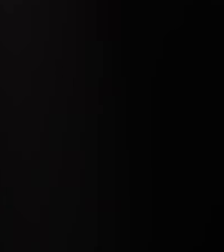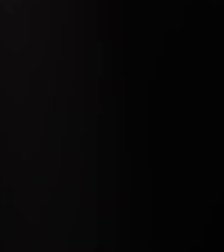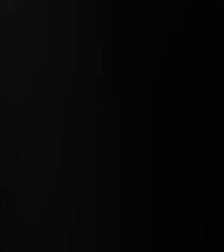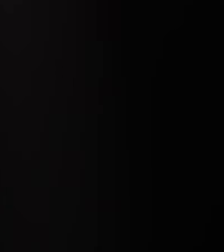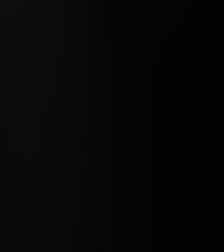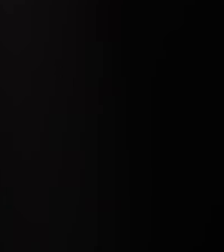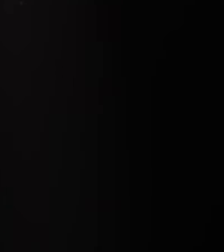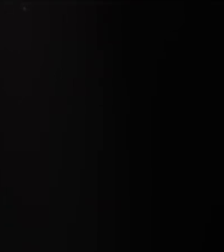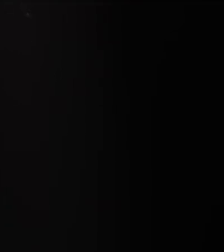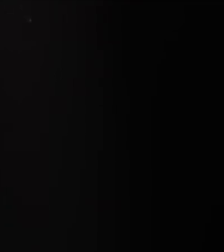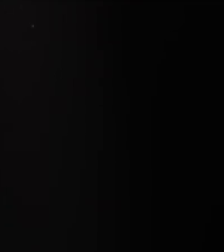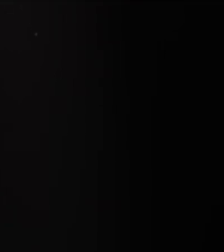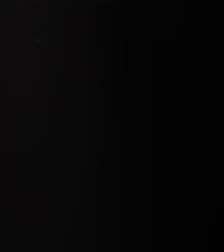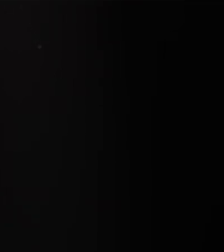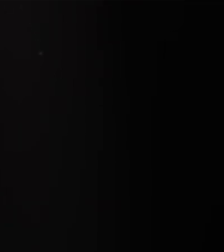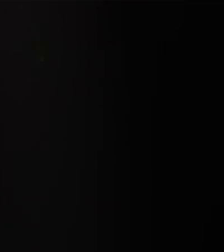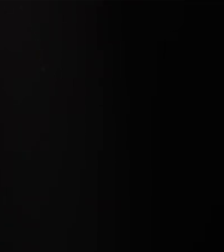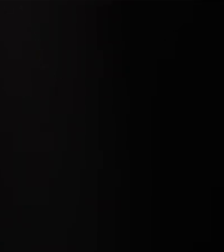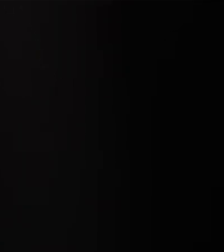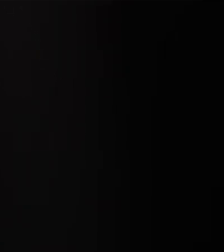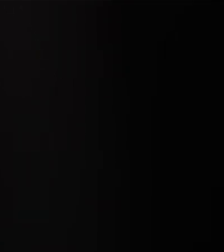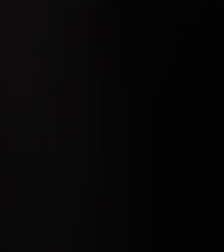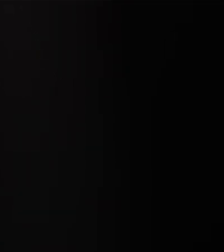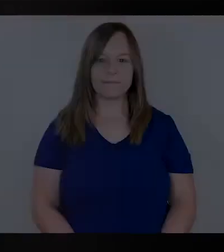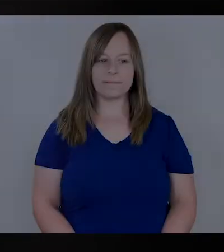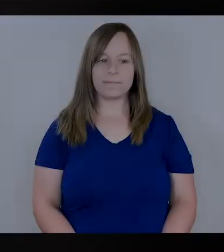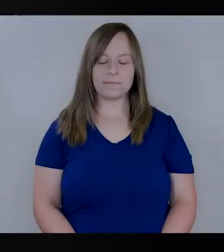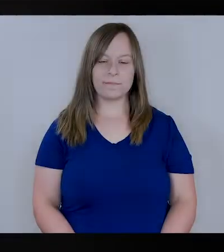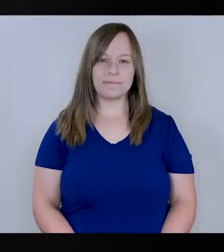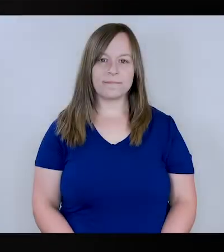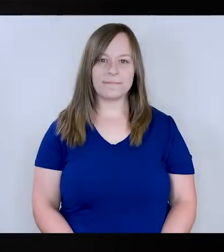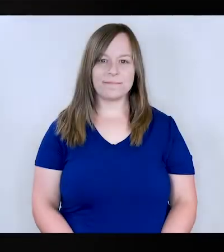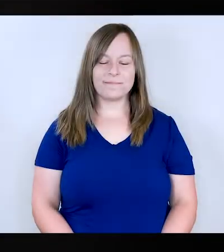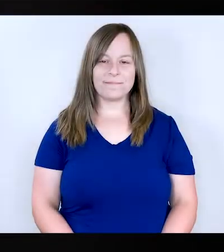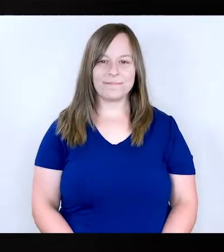Upbeat music fades in